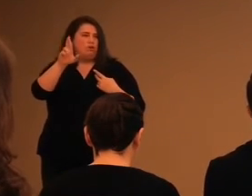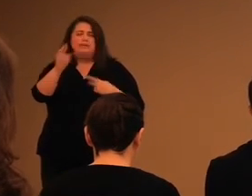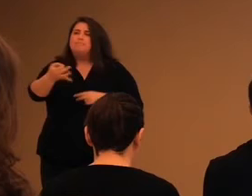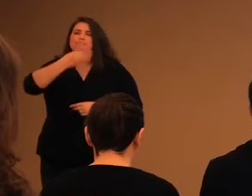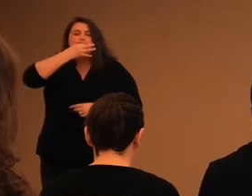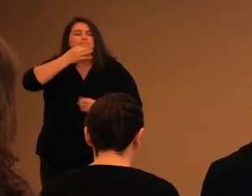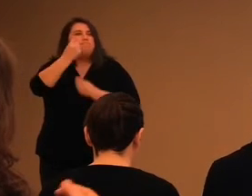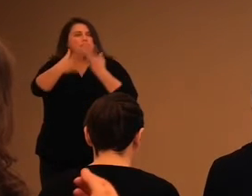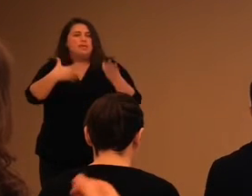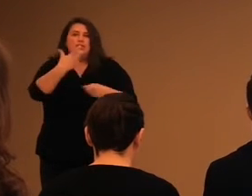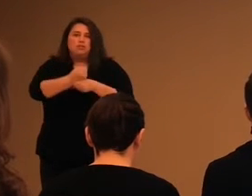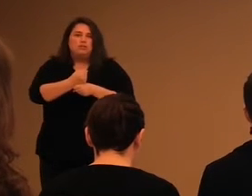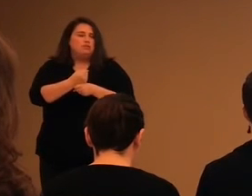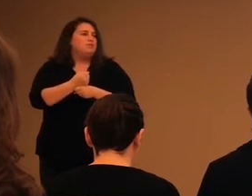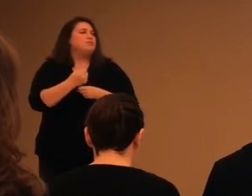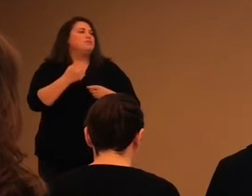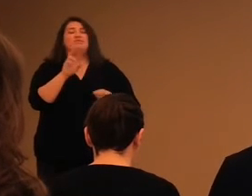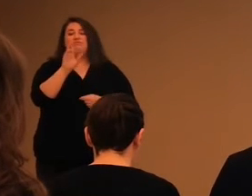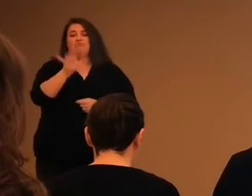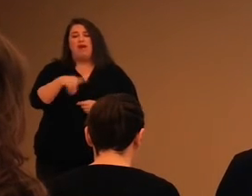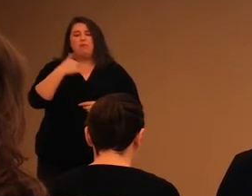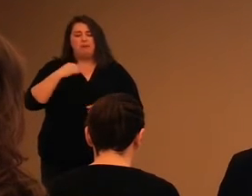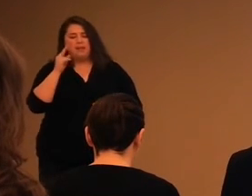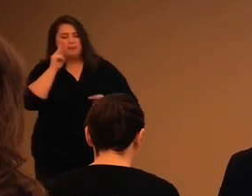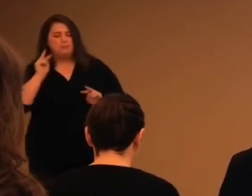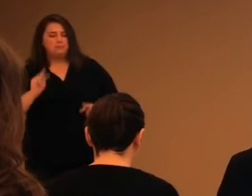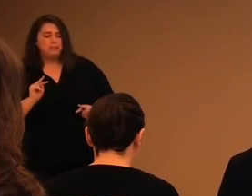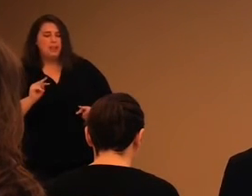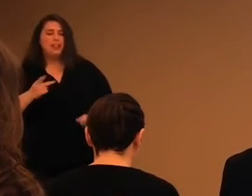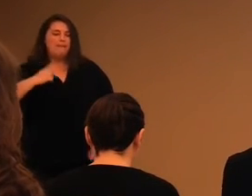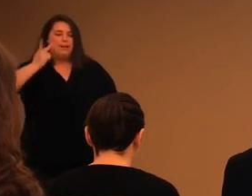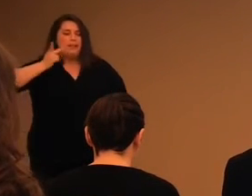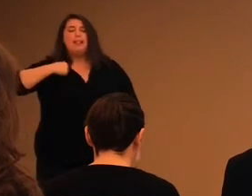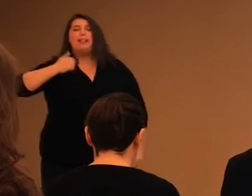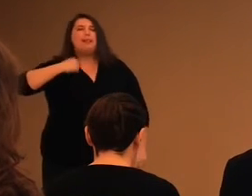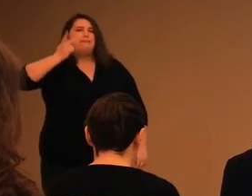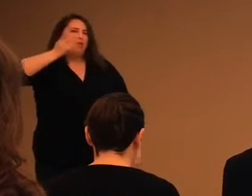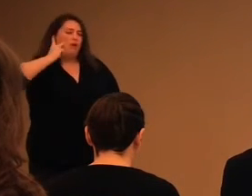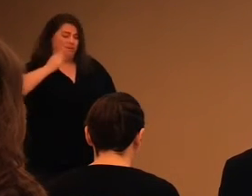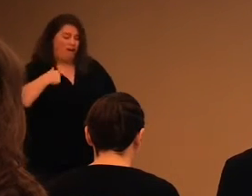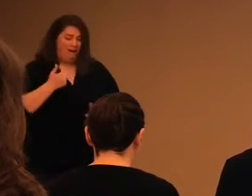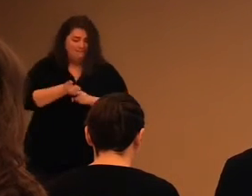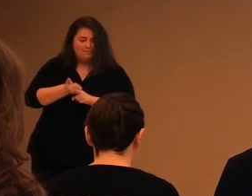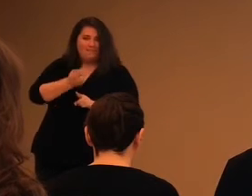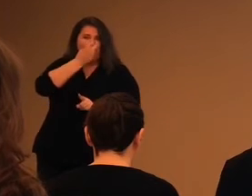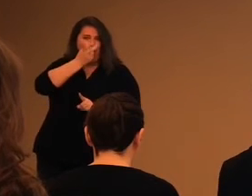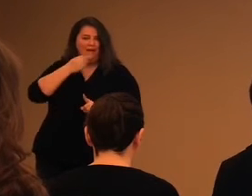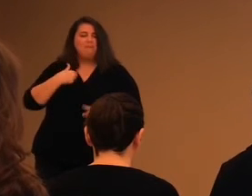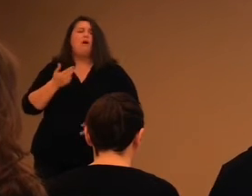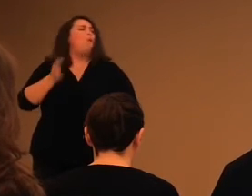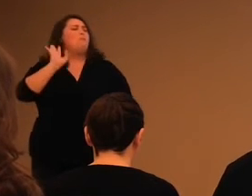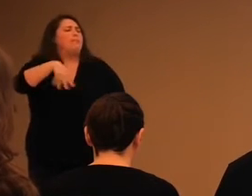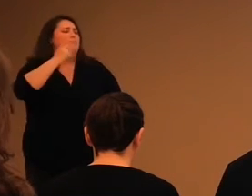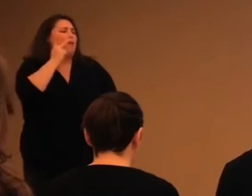I love gray would say let me take a look ray is blind and you'd say let me take a look at that model Let me take a look at this tactile